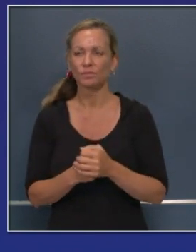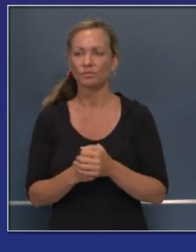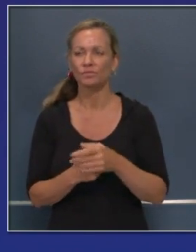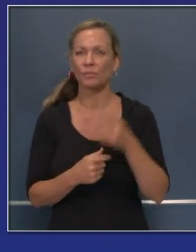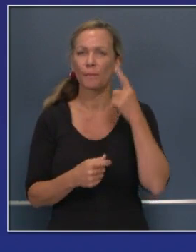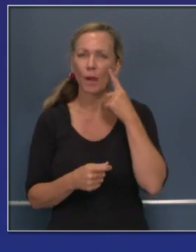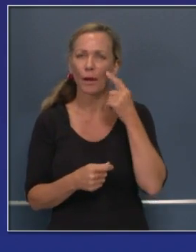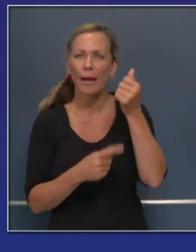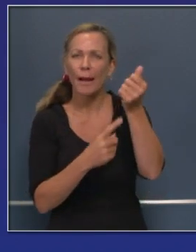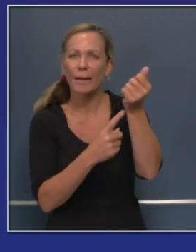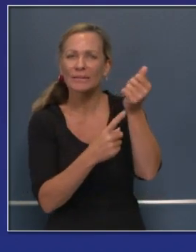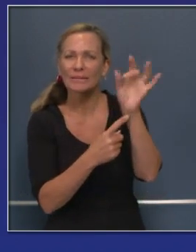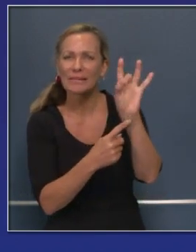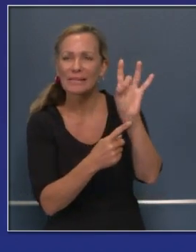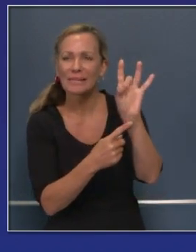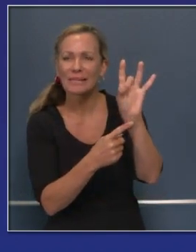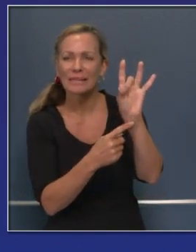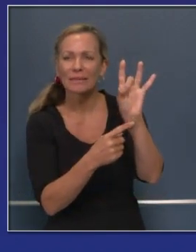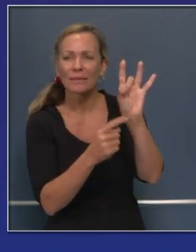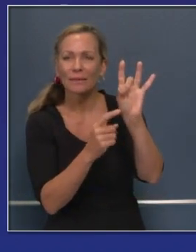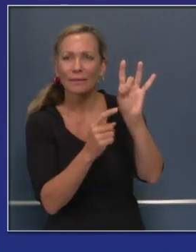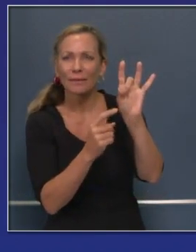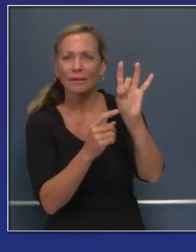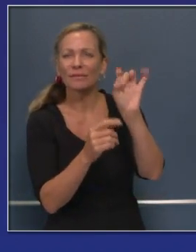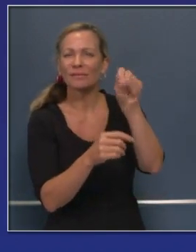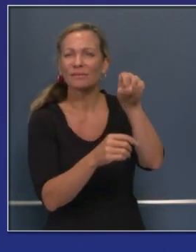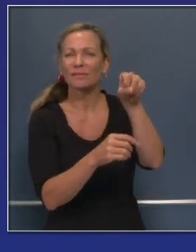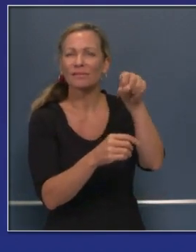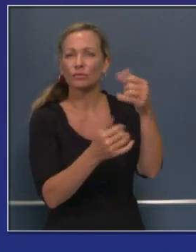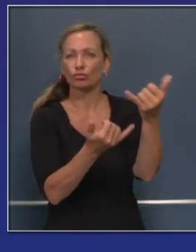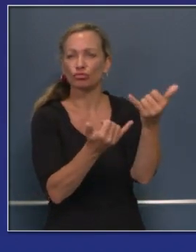120 ON AVERAGE LOSING THEIR LIVES TO COVID-19.